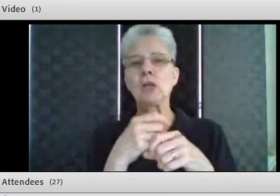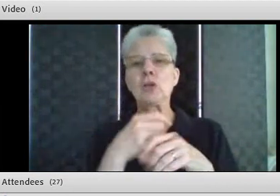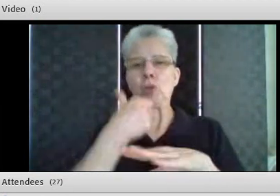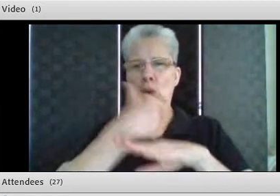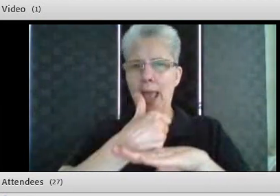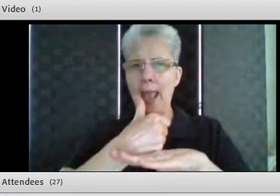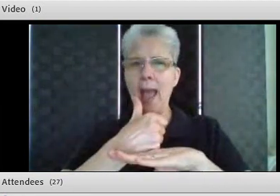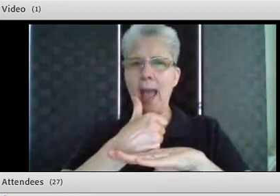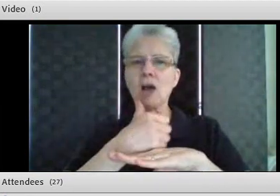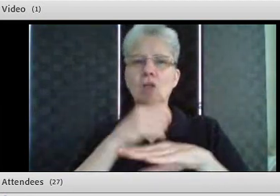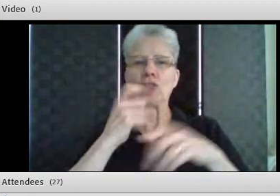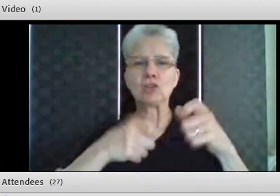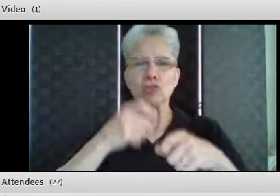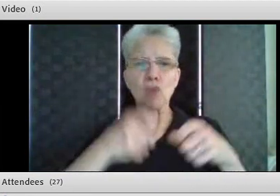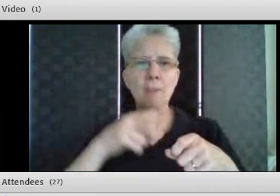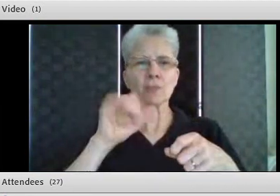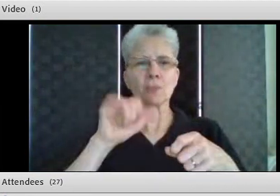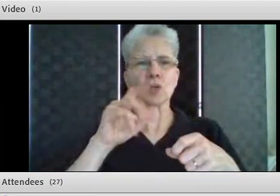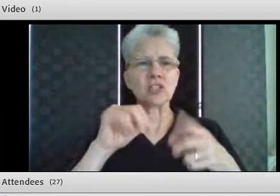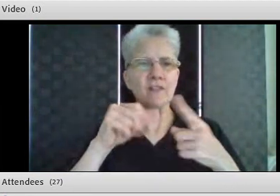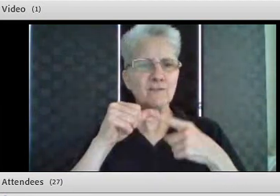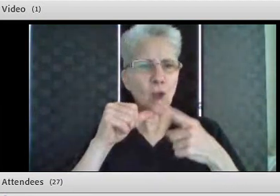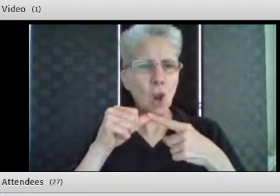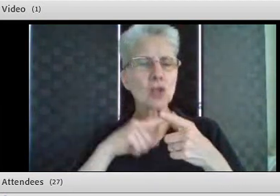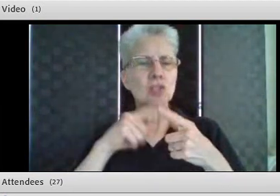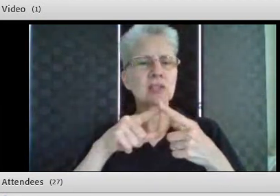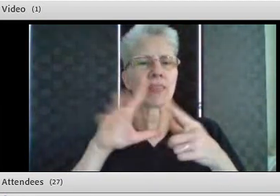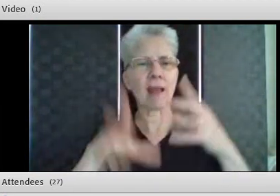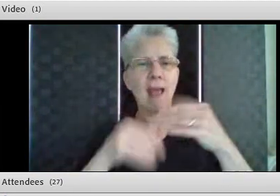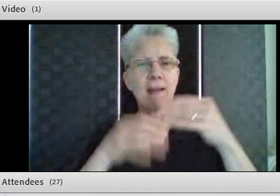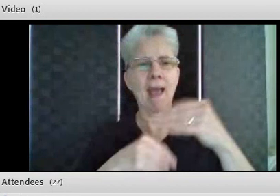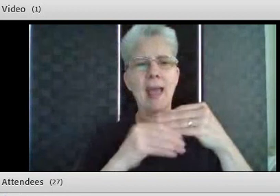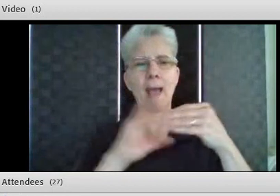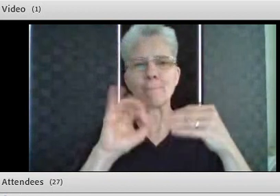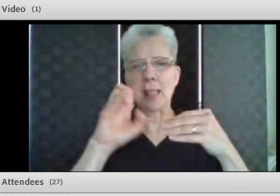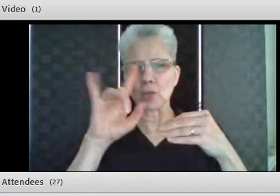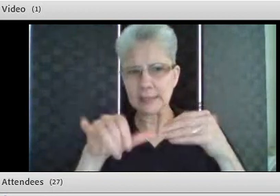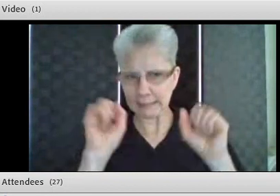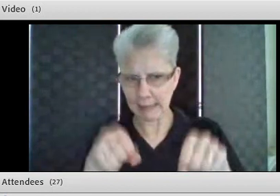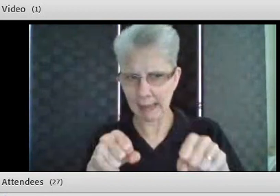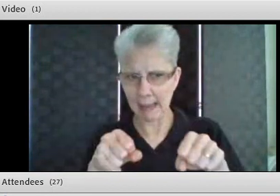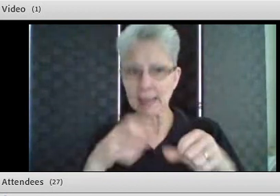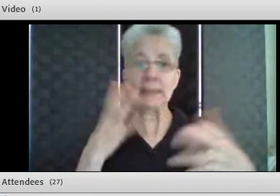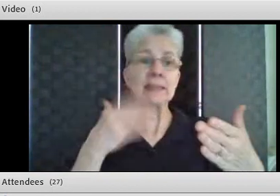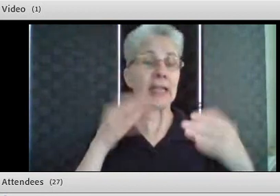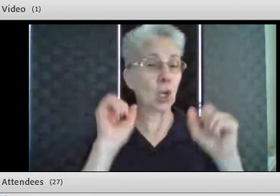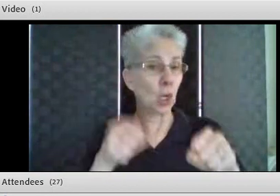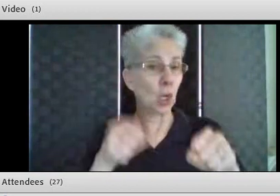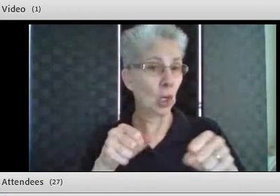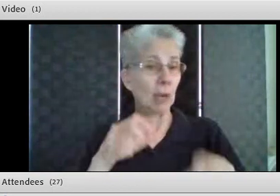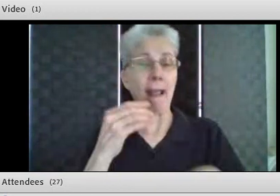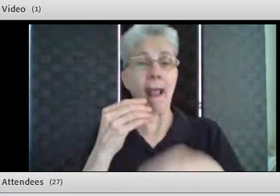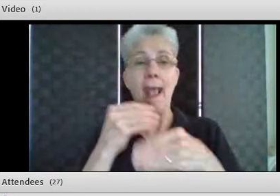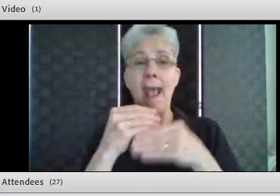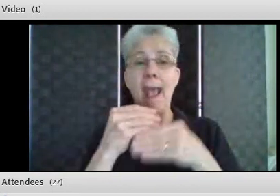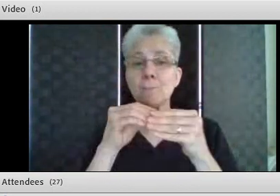all the different ways that we can break that down, but, you know, so in short, you lay out your drums and your percussion,